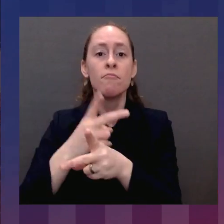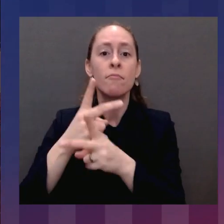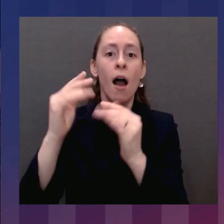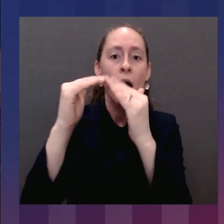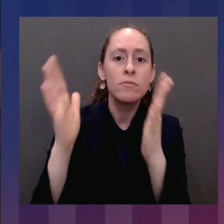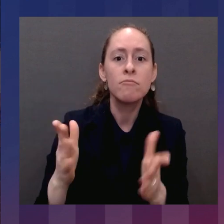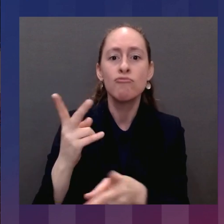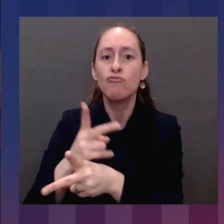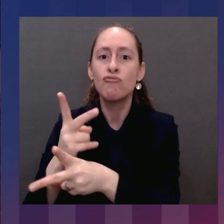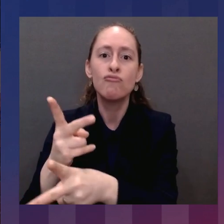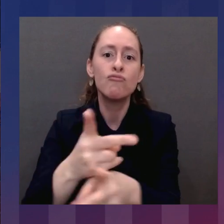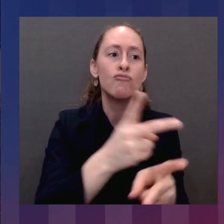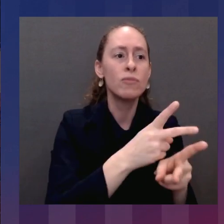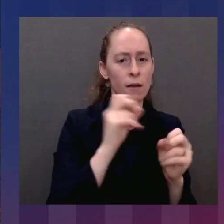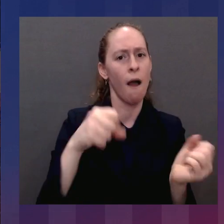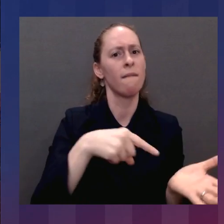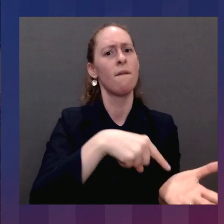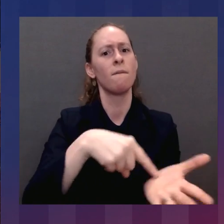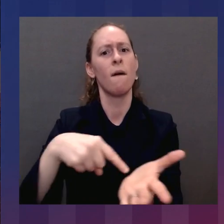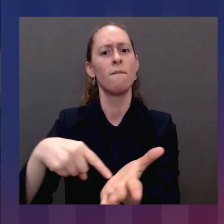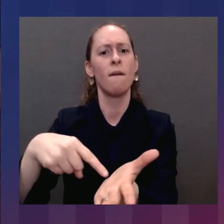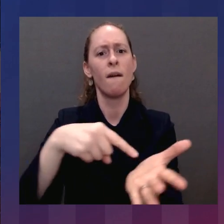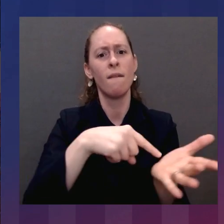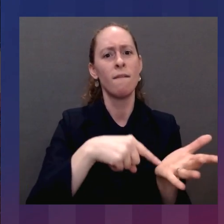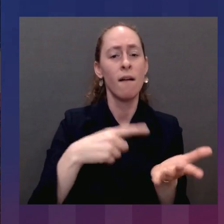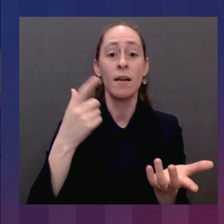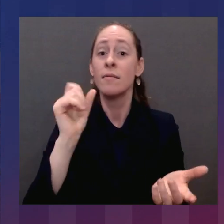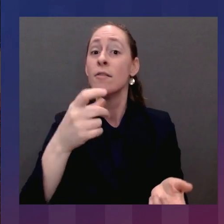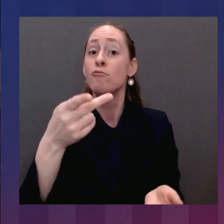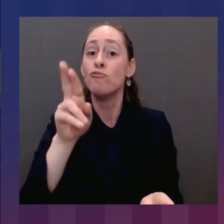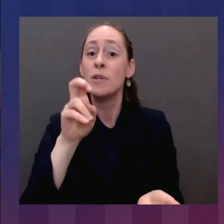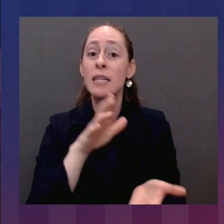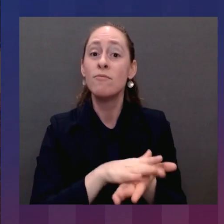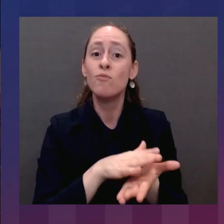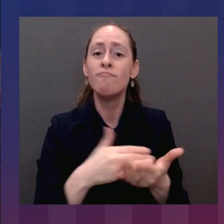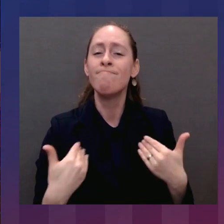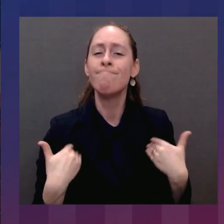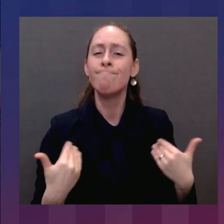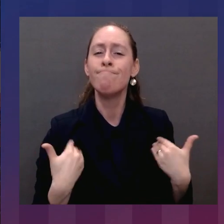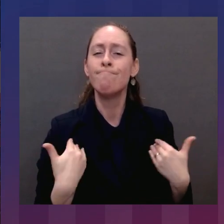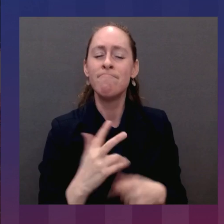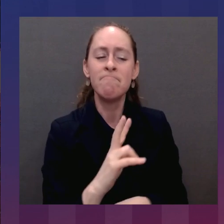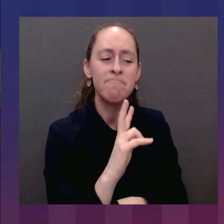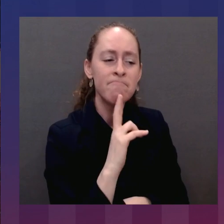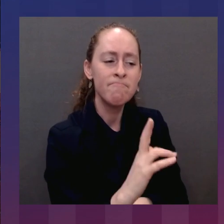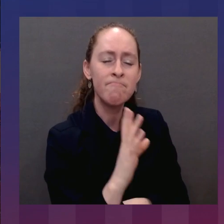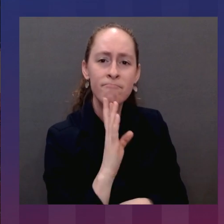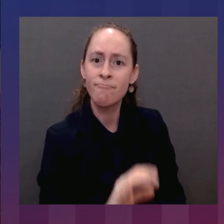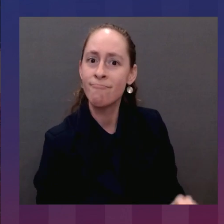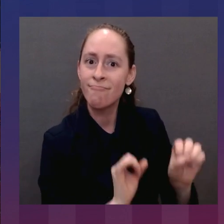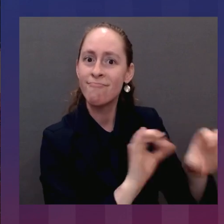And under my plan, nobody earning less than $400,000 a year